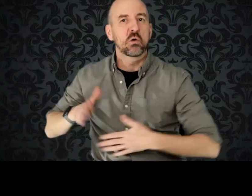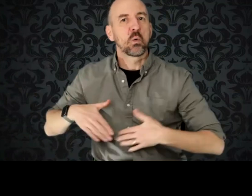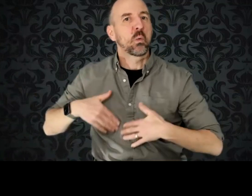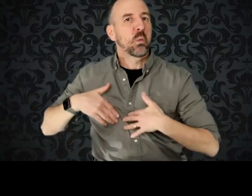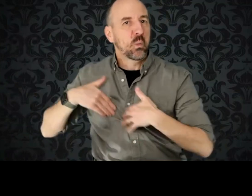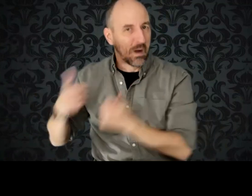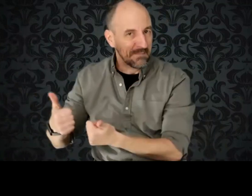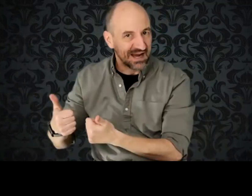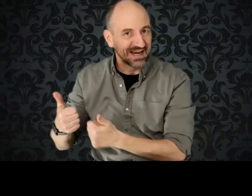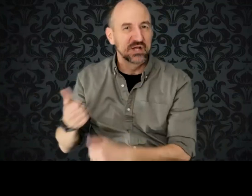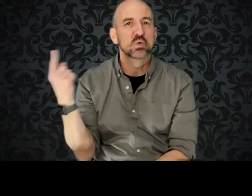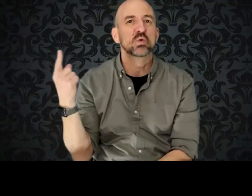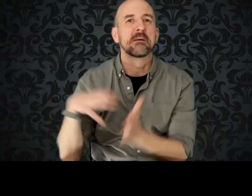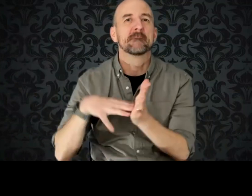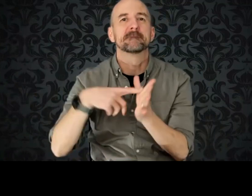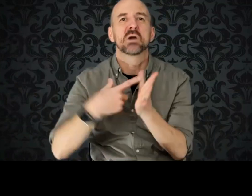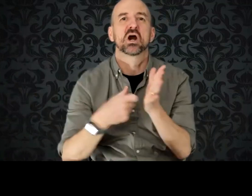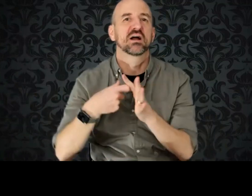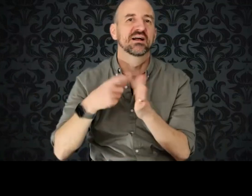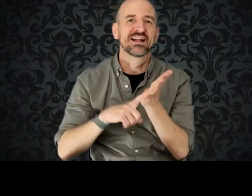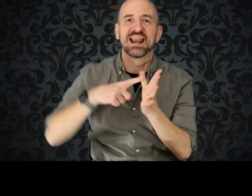green spaces and gardening and recognising the importance of connection